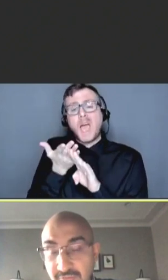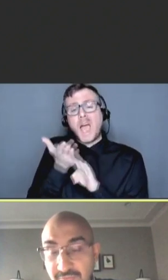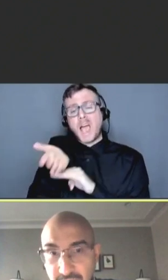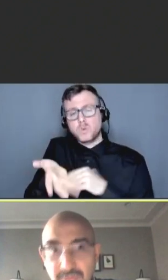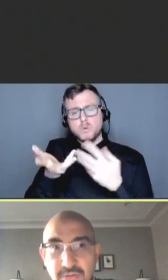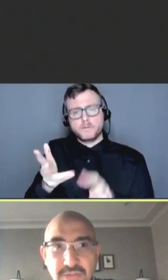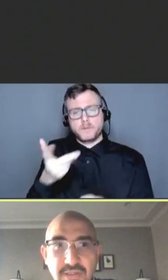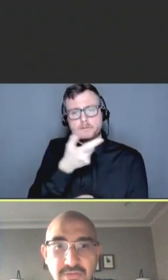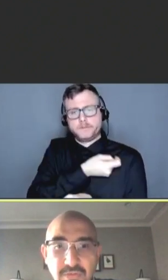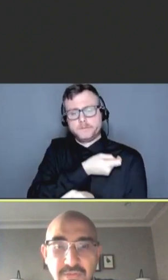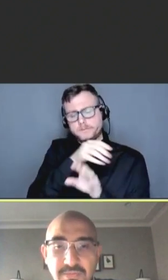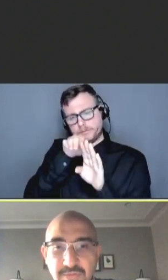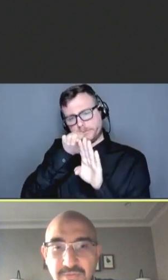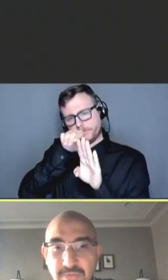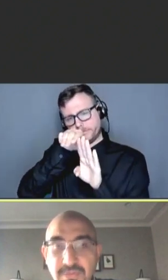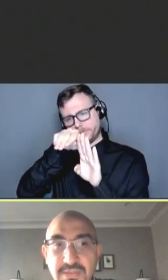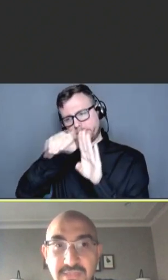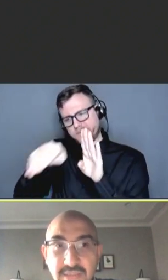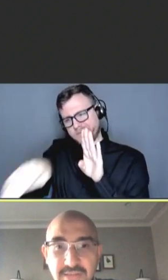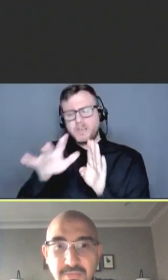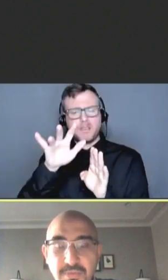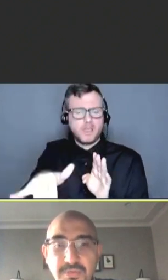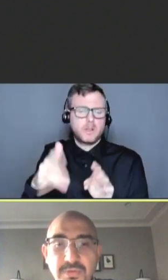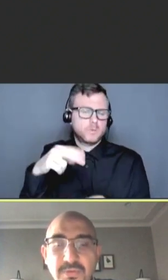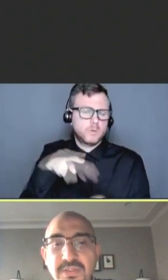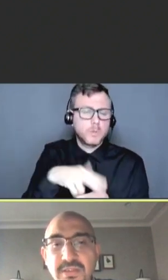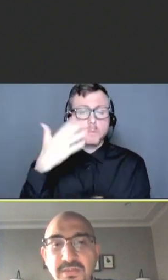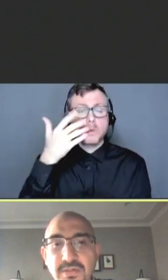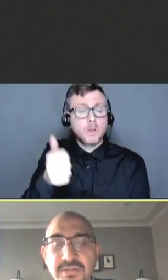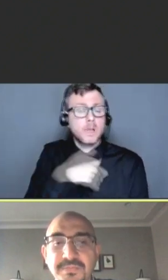pathologically normal, because it was the cells that were producing those antibodies,